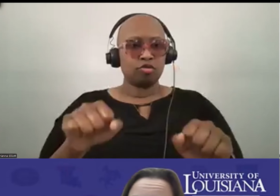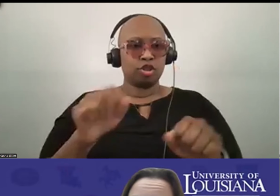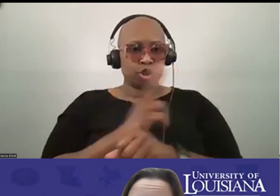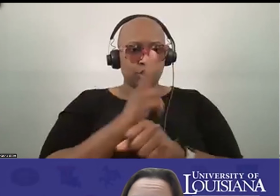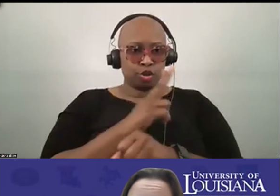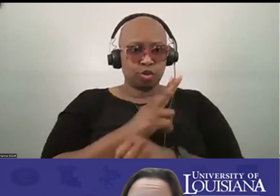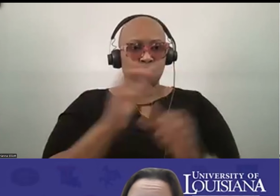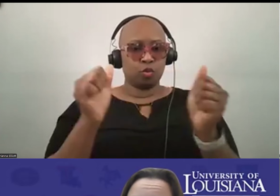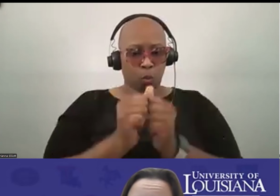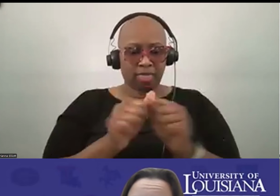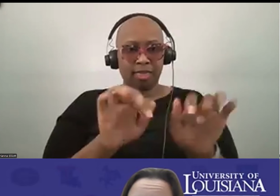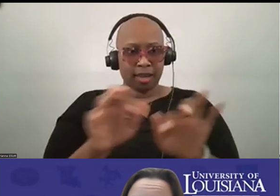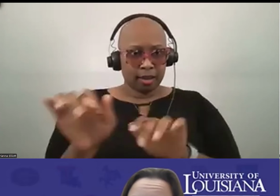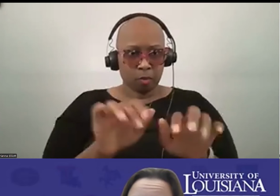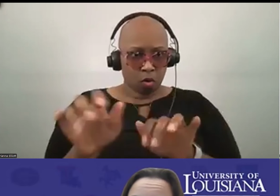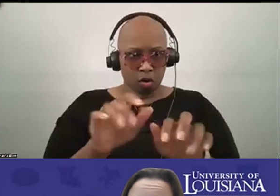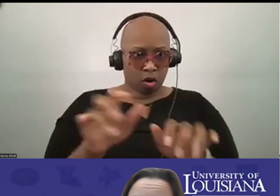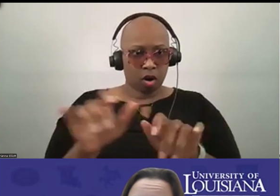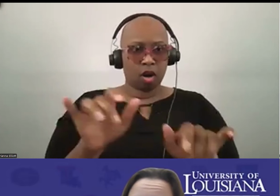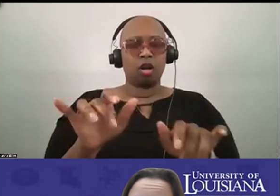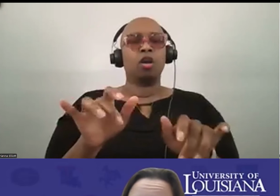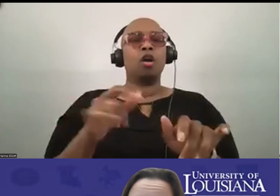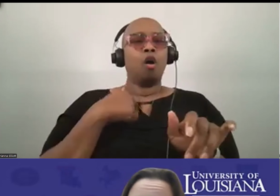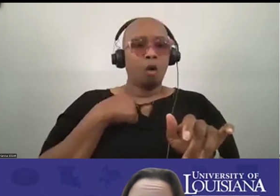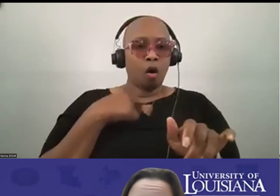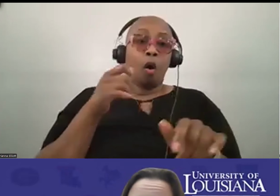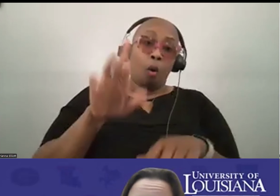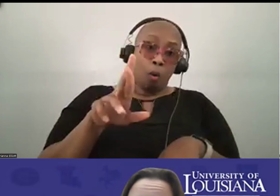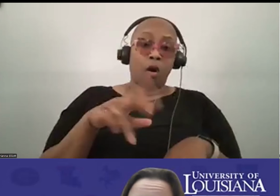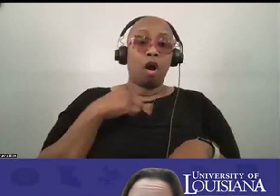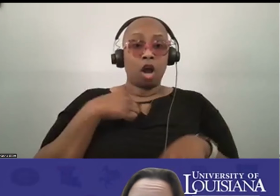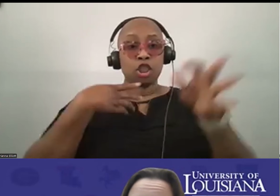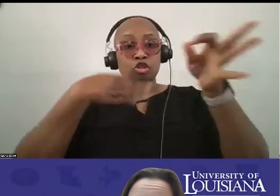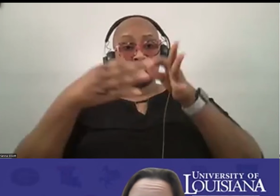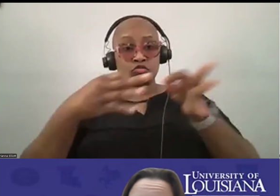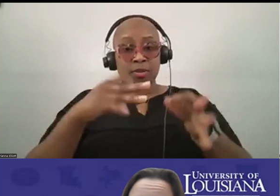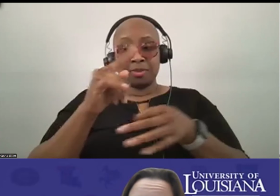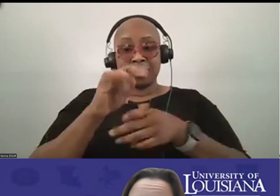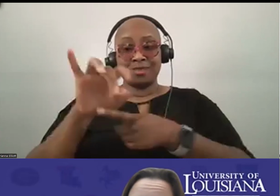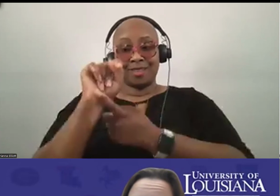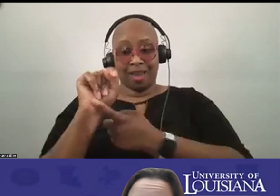map or if you could create a descriptive text to go with that that explained relatively where all